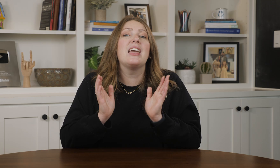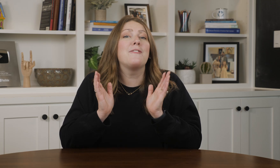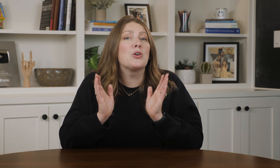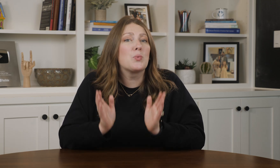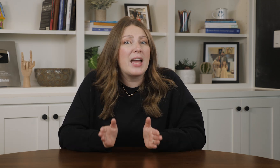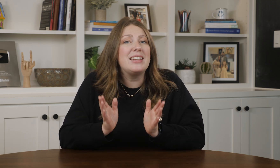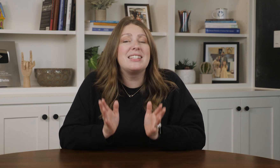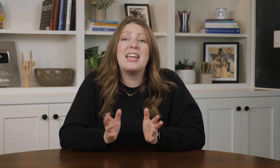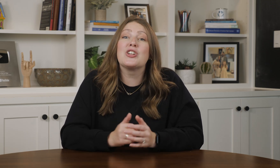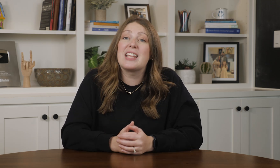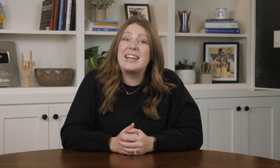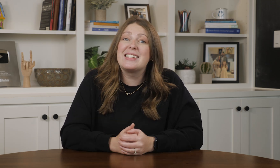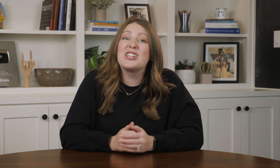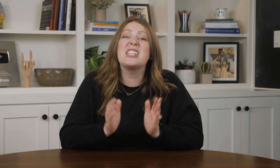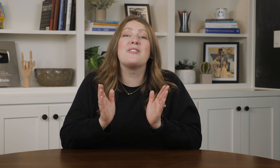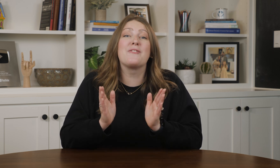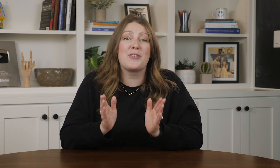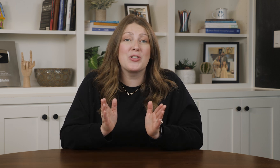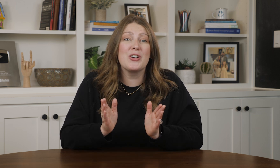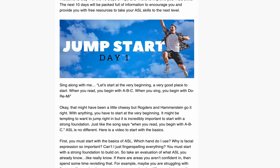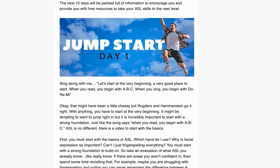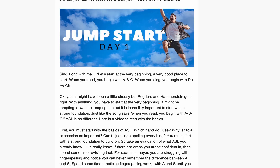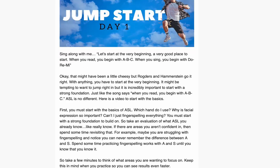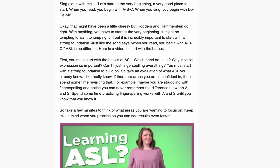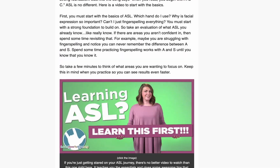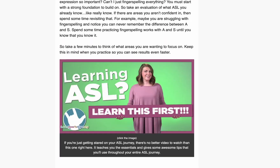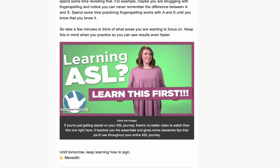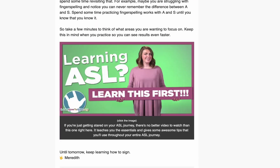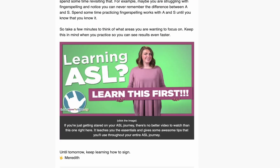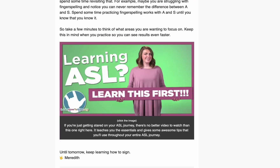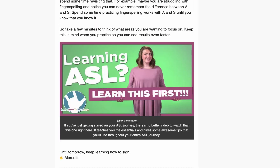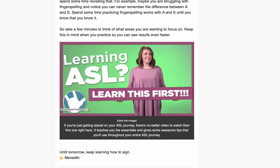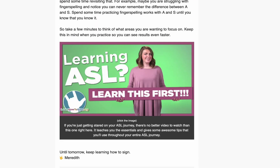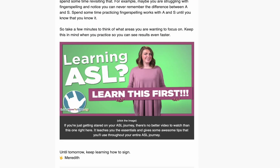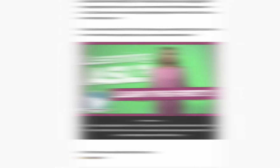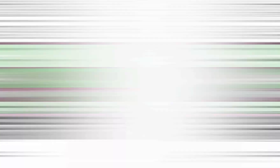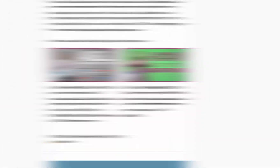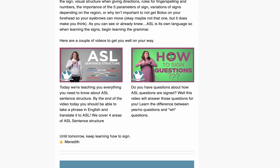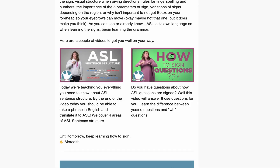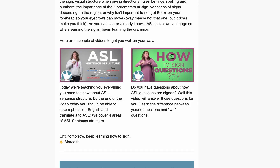If you're ready to take your signing skills even further, sign up for our free ten day ASL jumpstart.